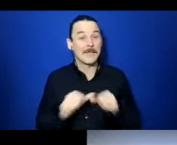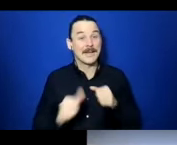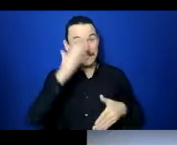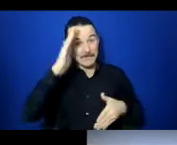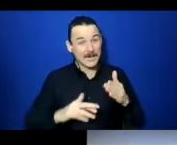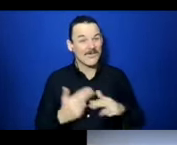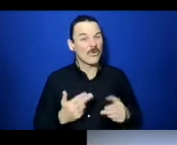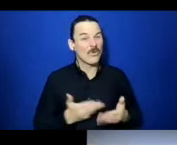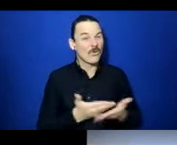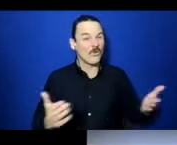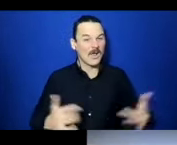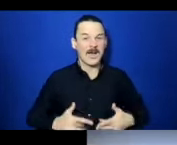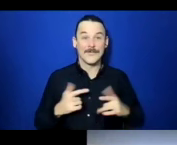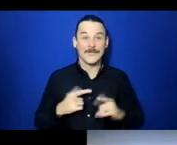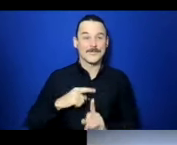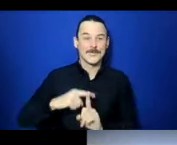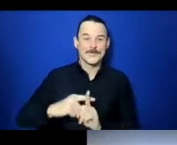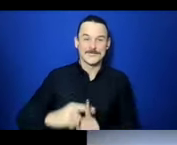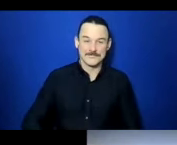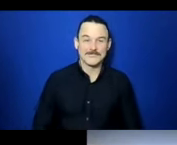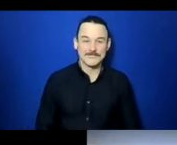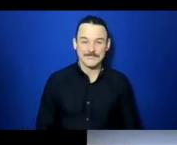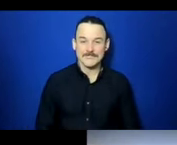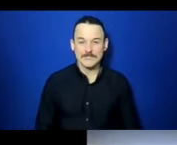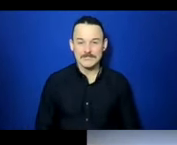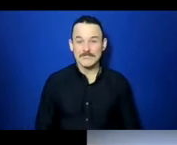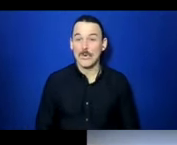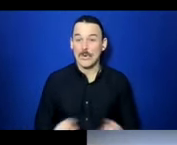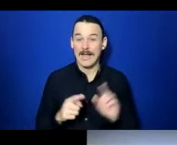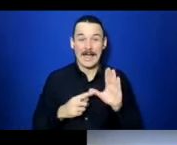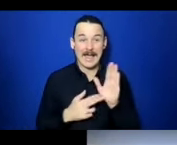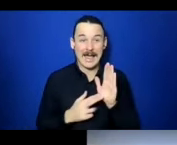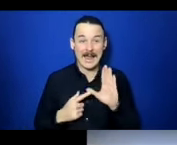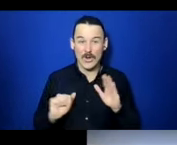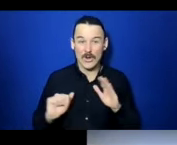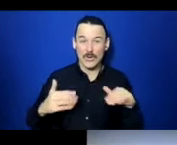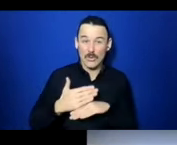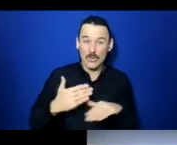okay. The work that Anna is doing in scouting at universities and the work